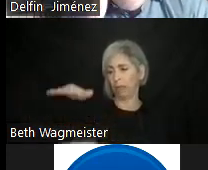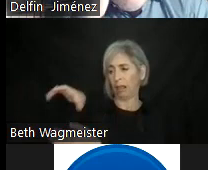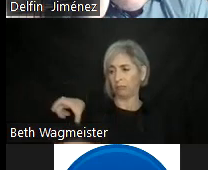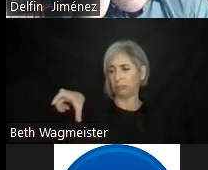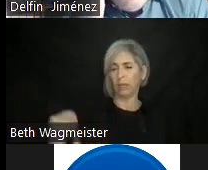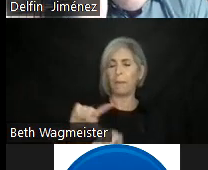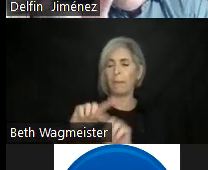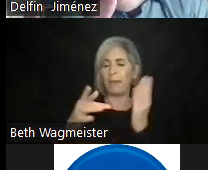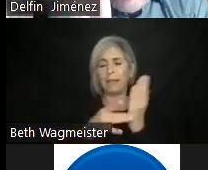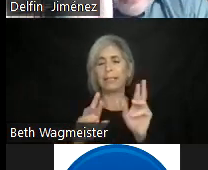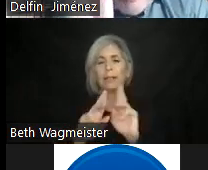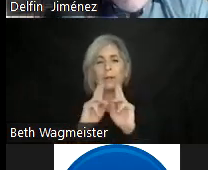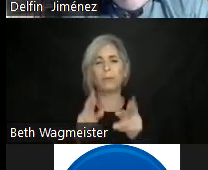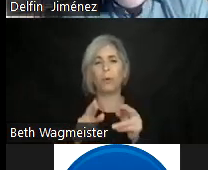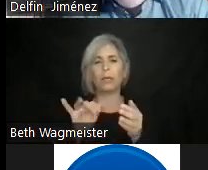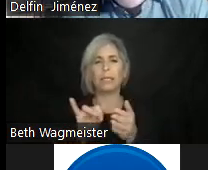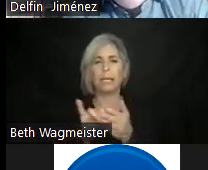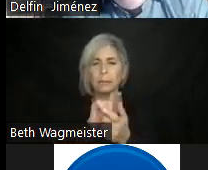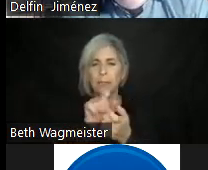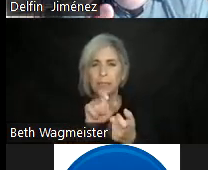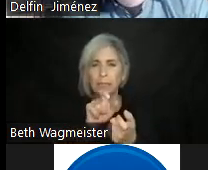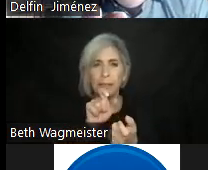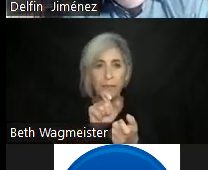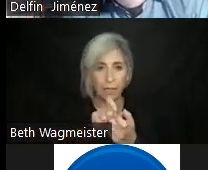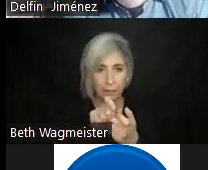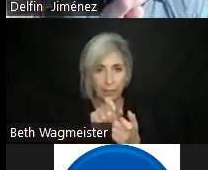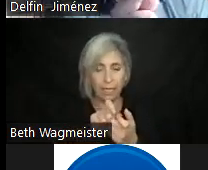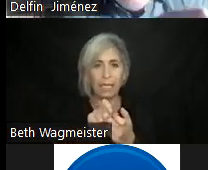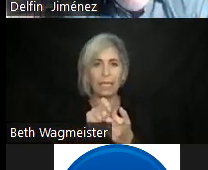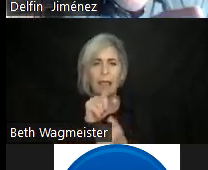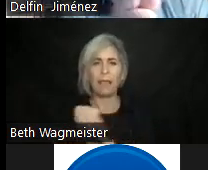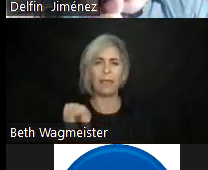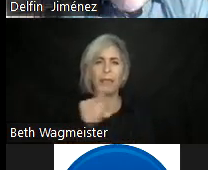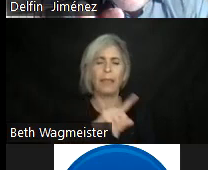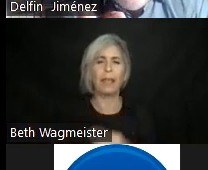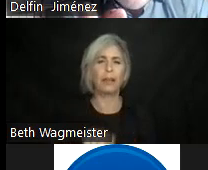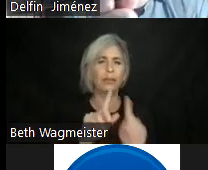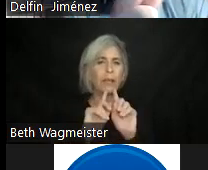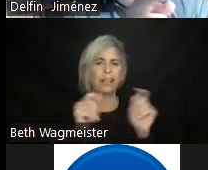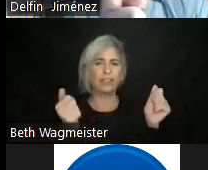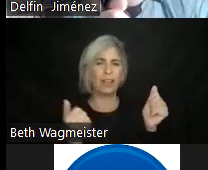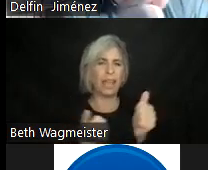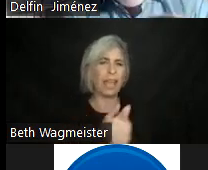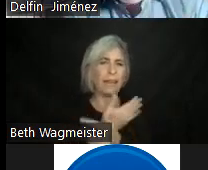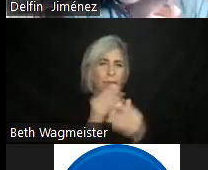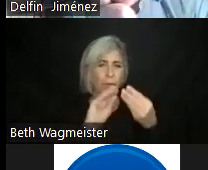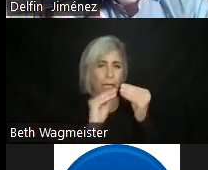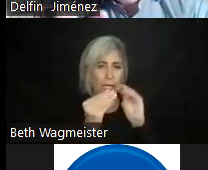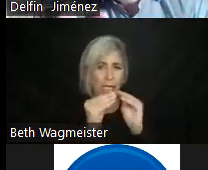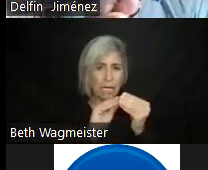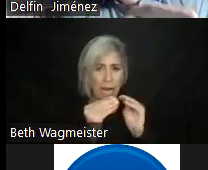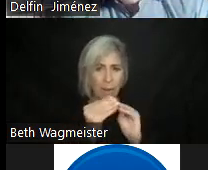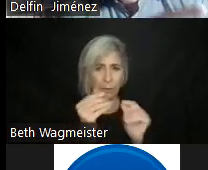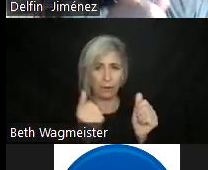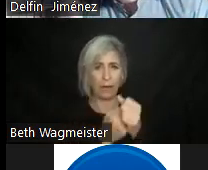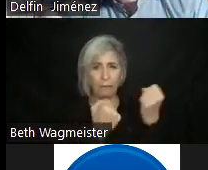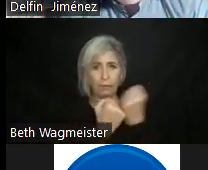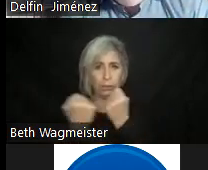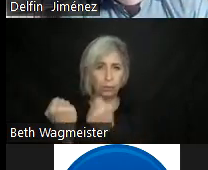they are exactly the same structure, and to answer every number, every letter with subparameters.